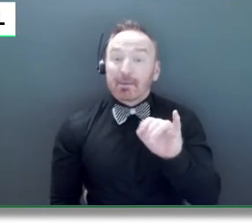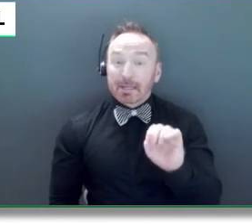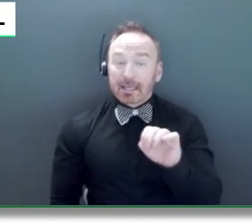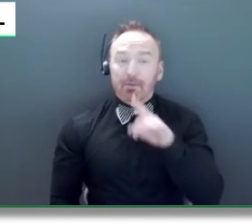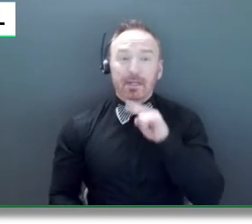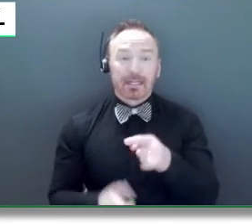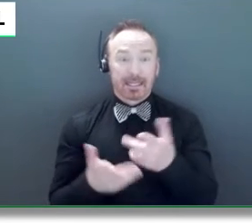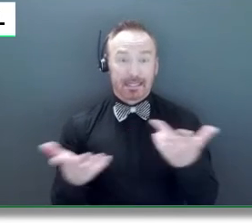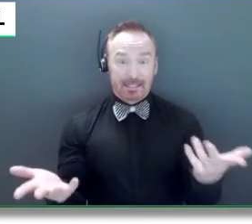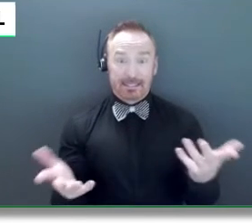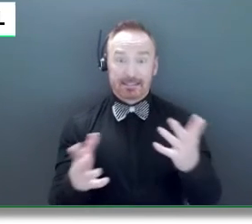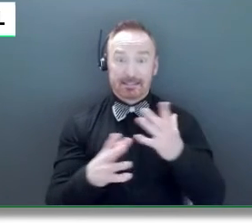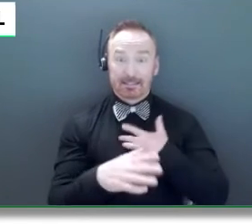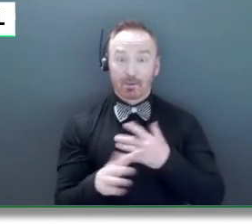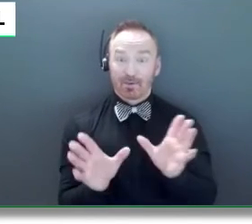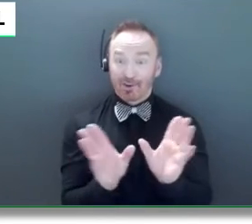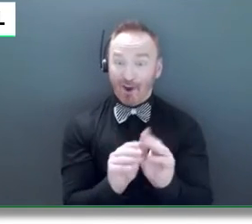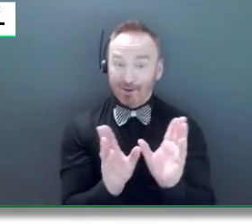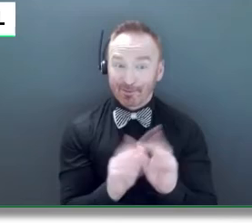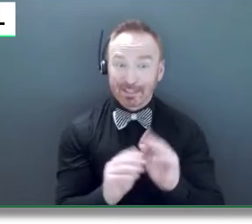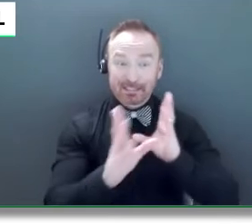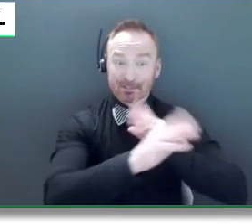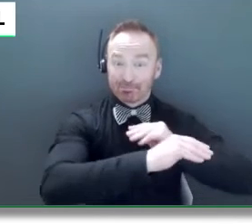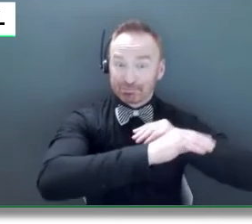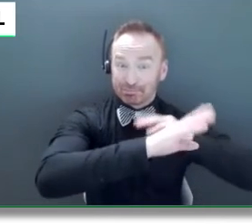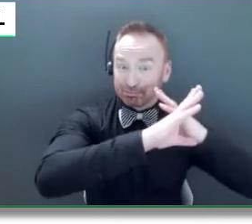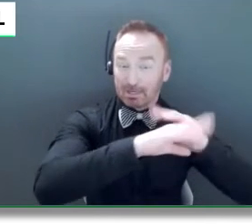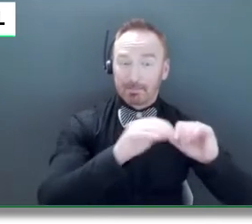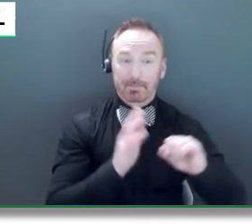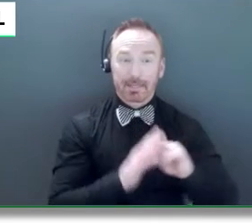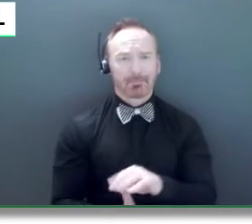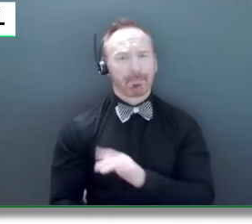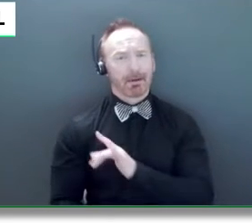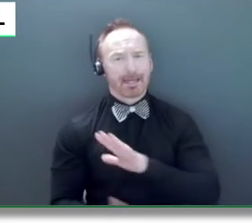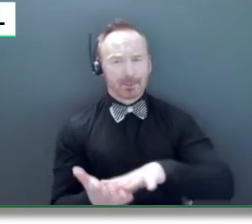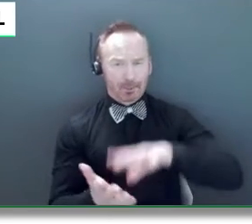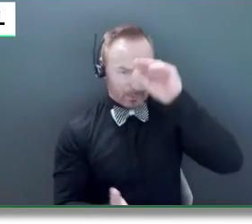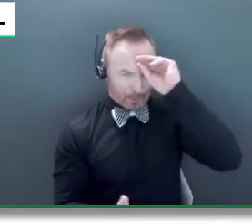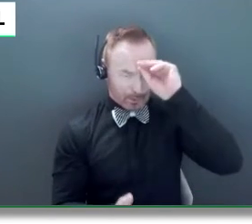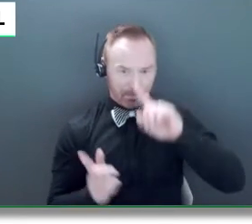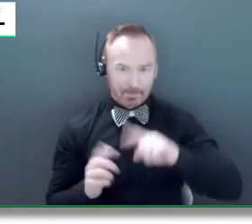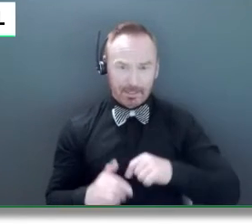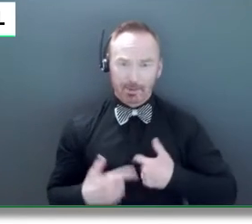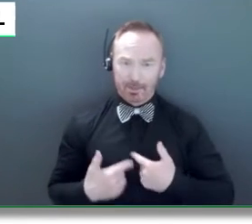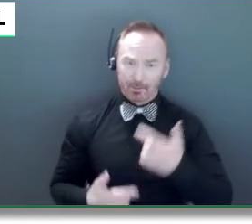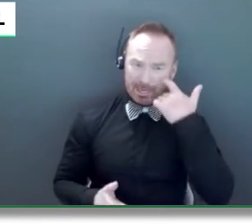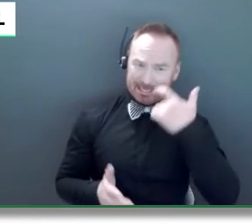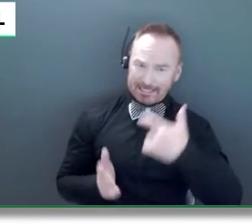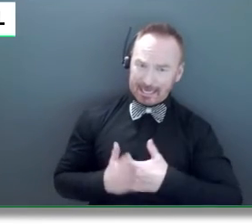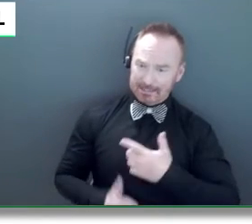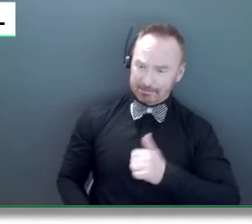this panel discussion I want to recognize my own learning and give thanks to Noah who at the beginning of every question is giving thanks to the